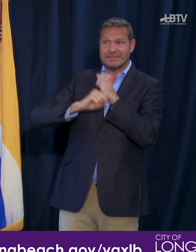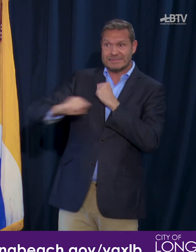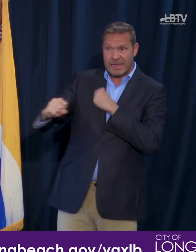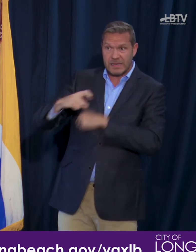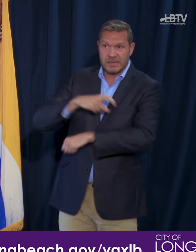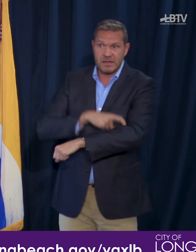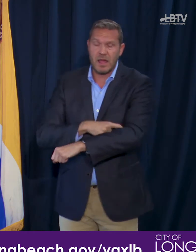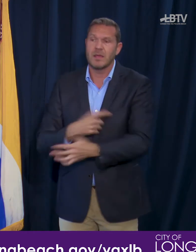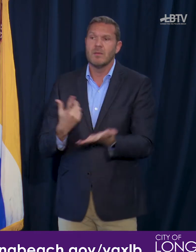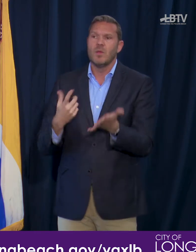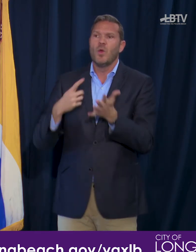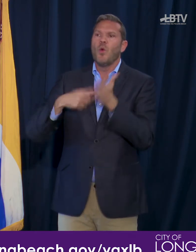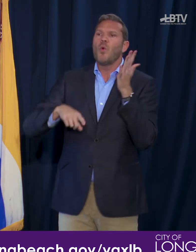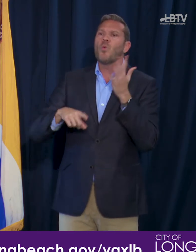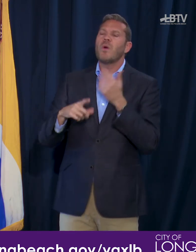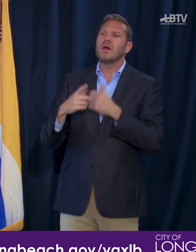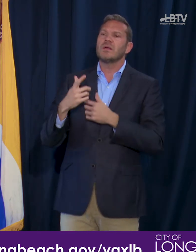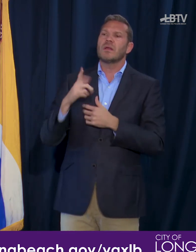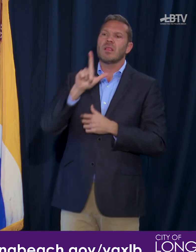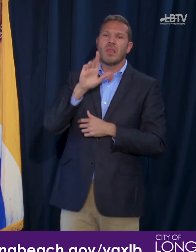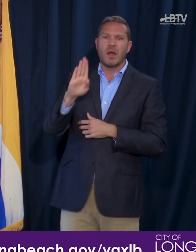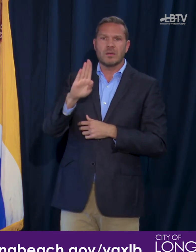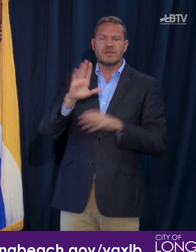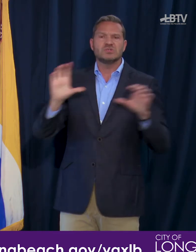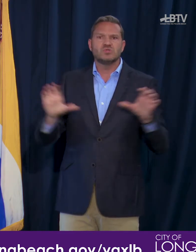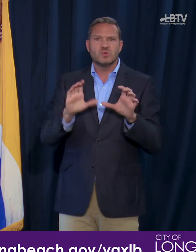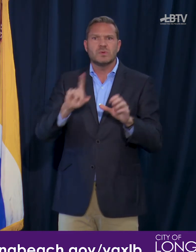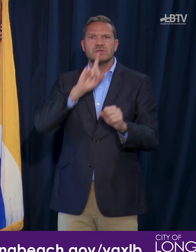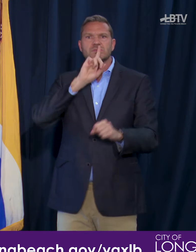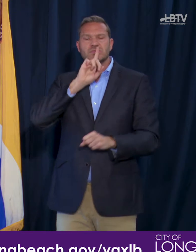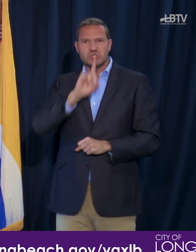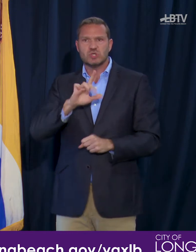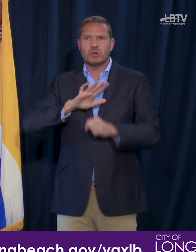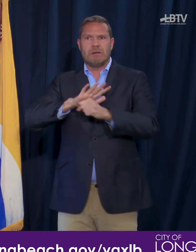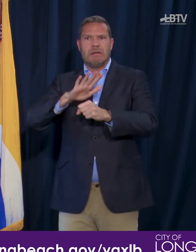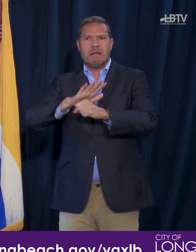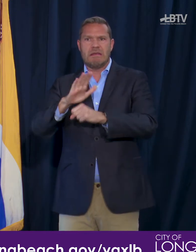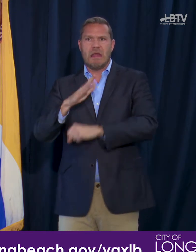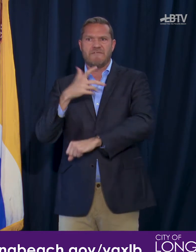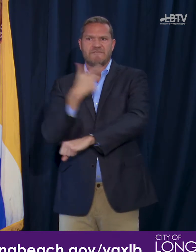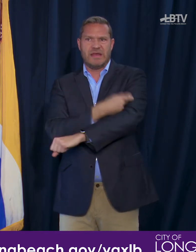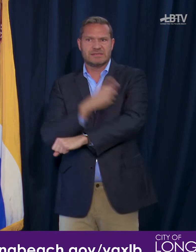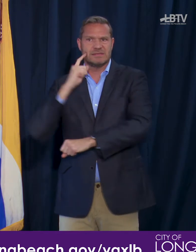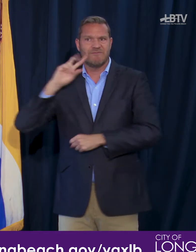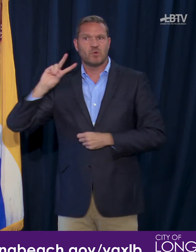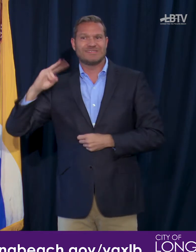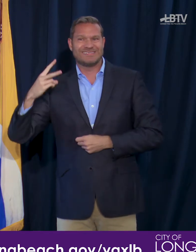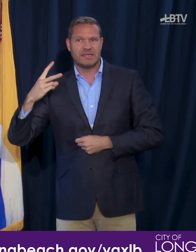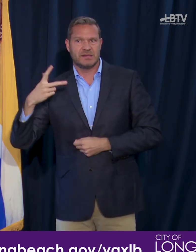What is Long Beach doing to assure that it can, it will have supplies for people to get their second shot?